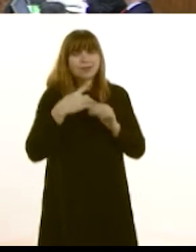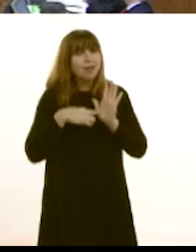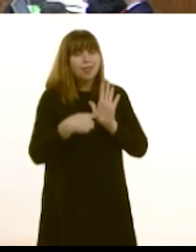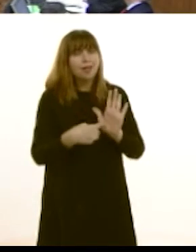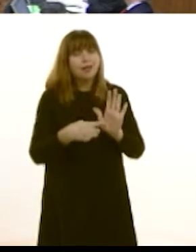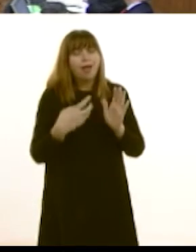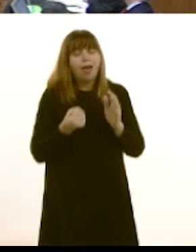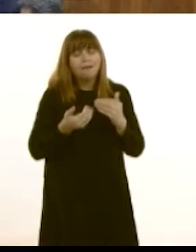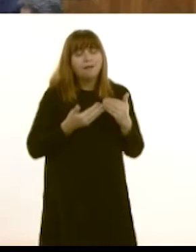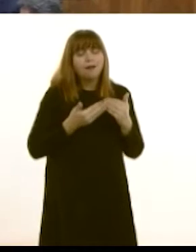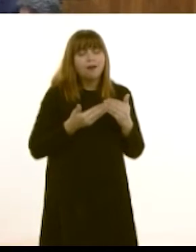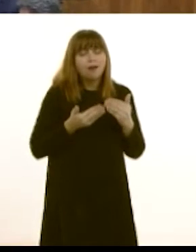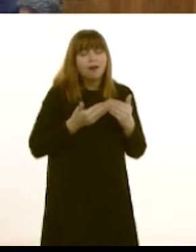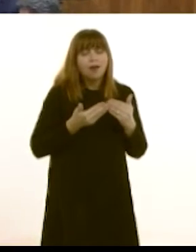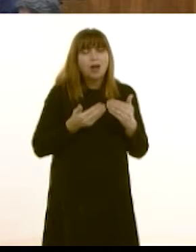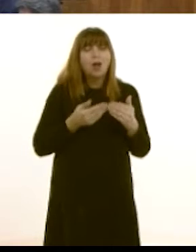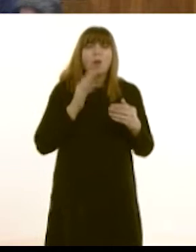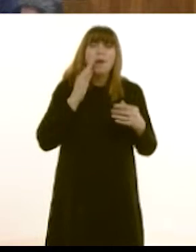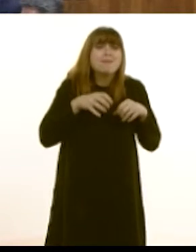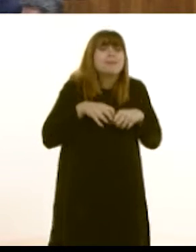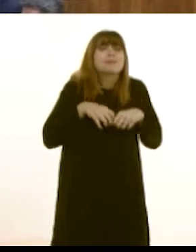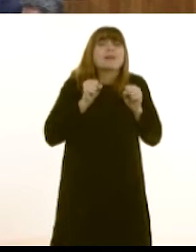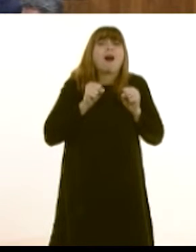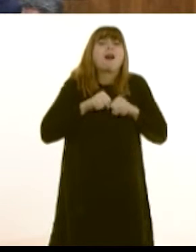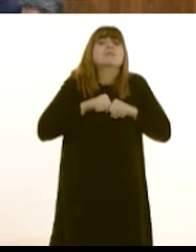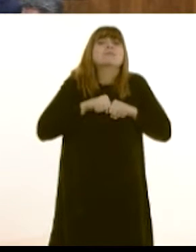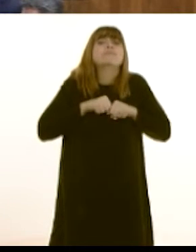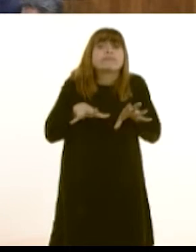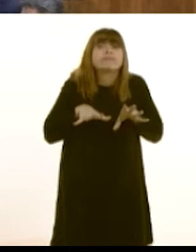report present a positive picture of the early stages of implementation of the programme.